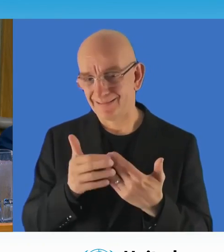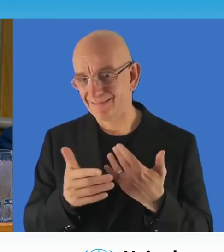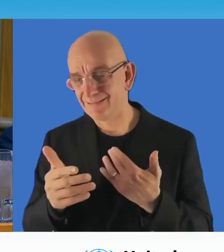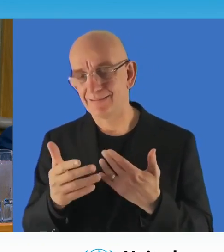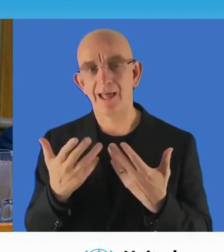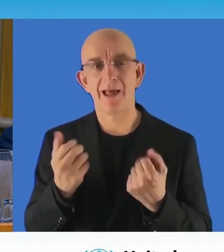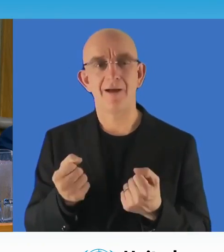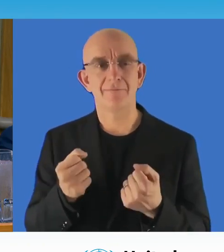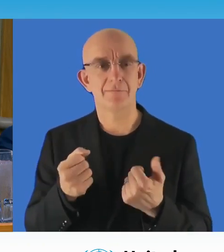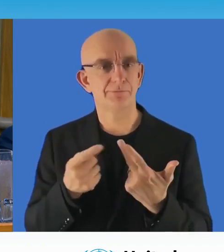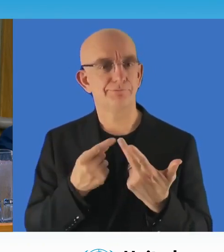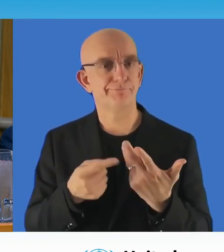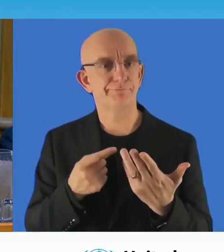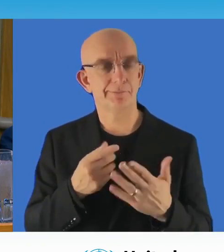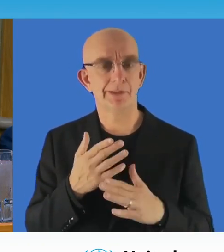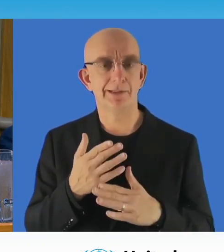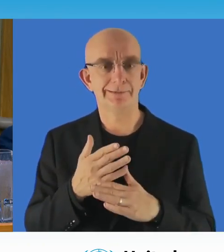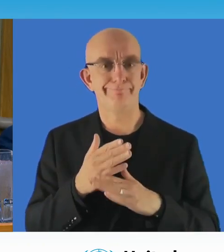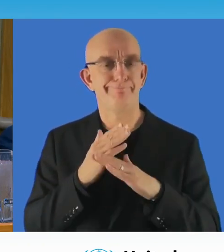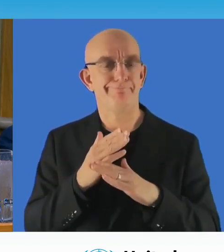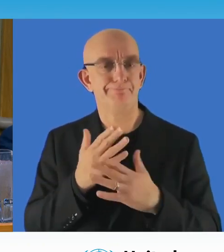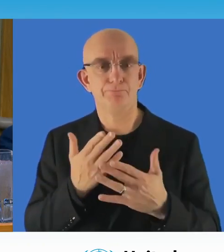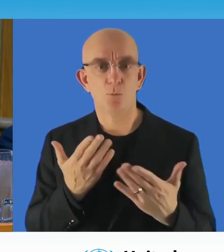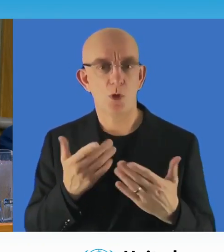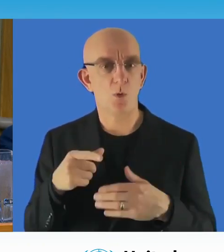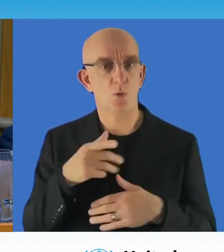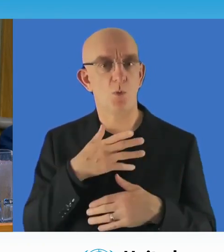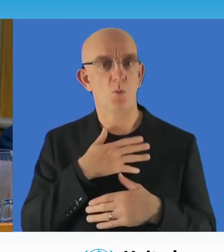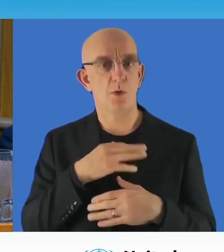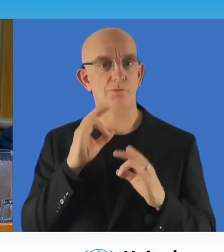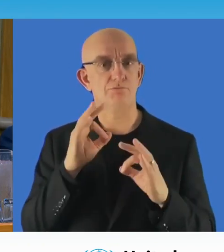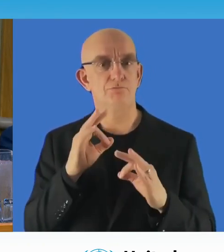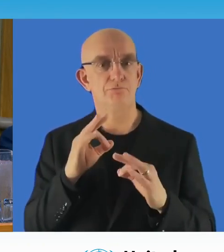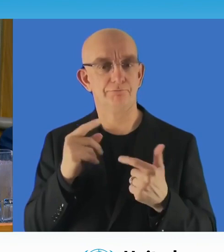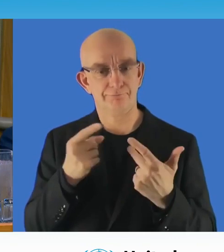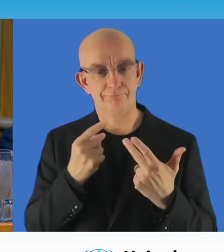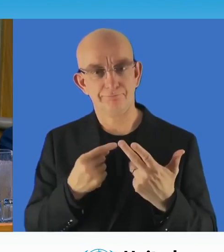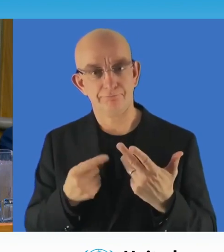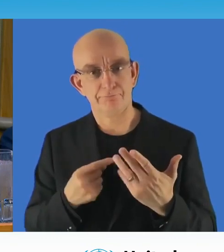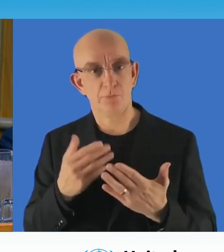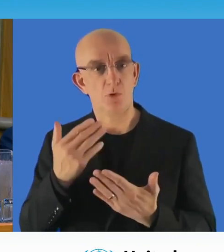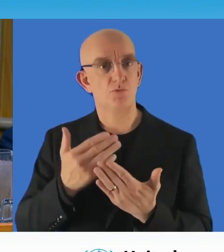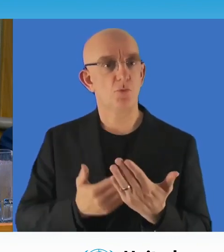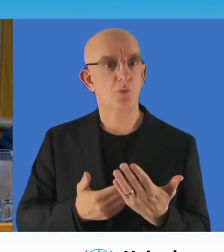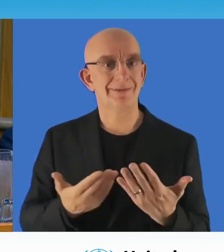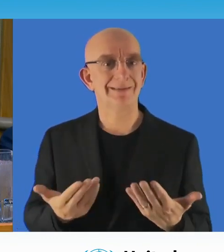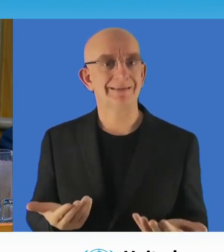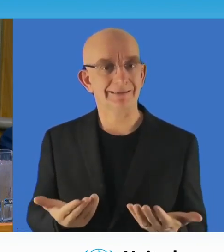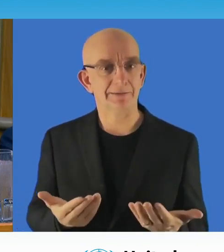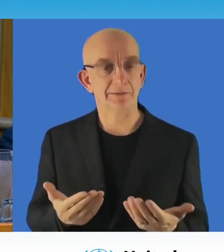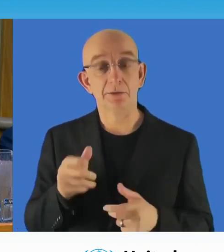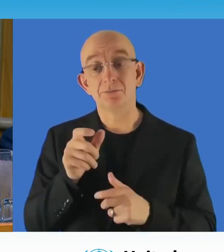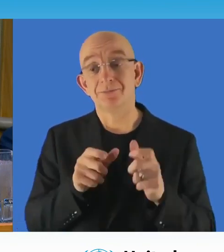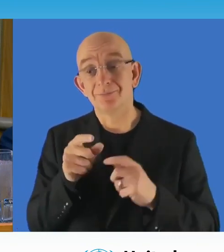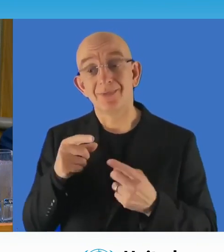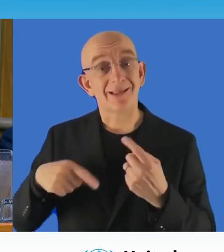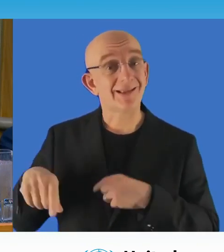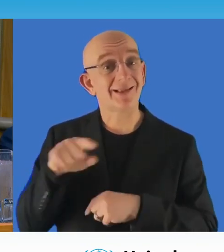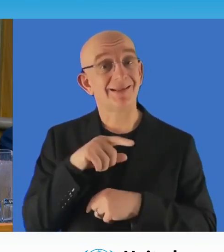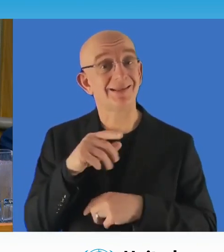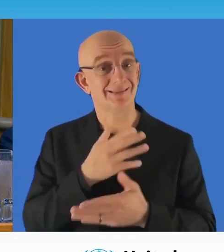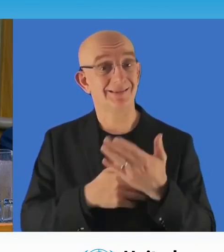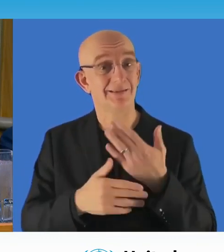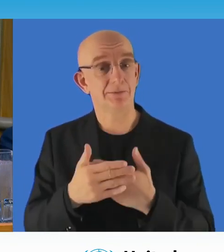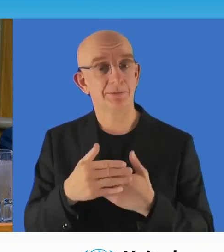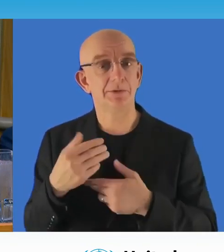disabilities persons with disabilities continue to struggle against deeply entrenched bias damaging